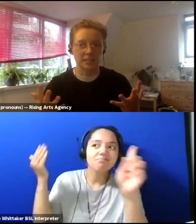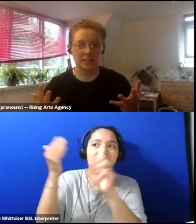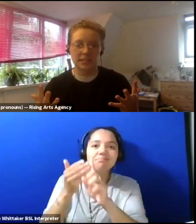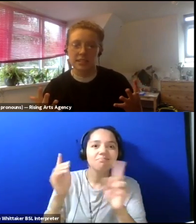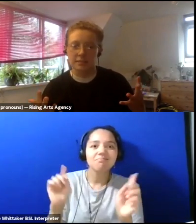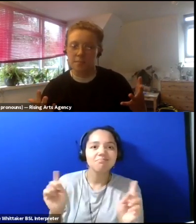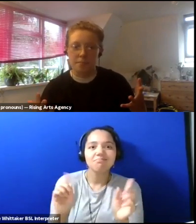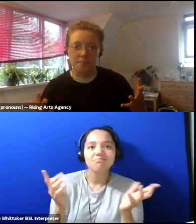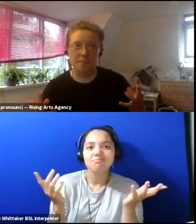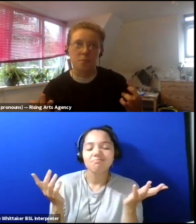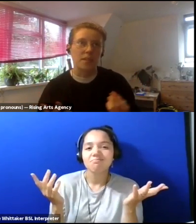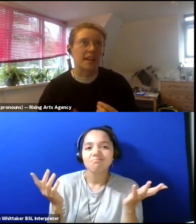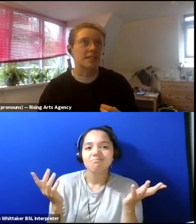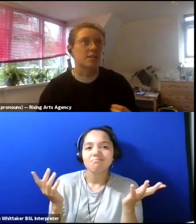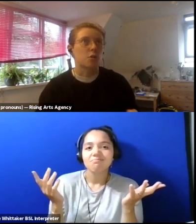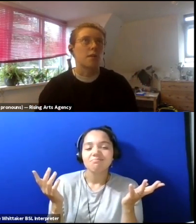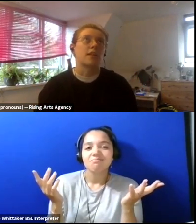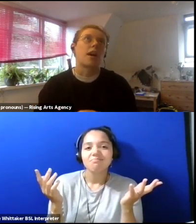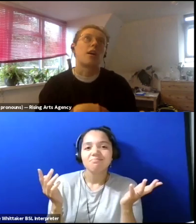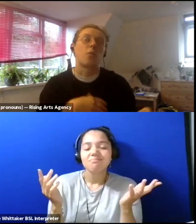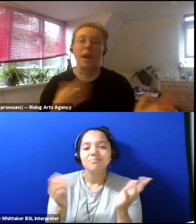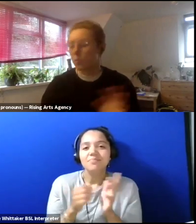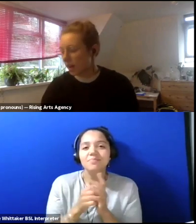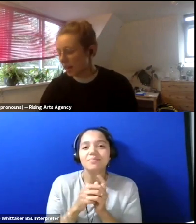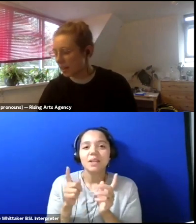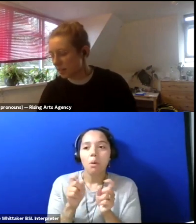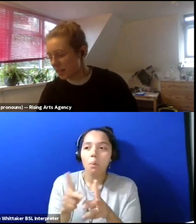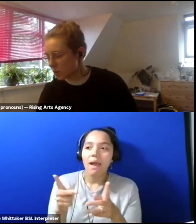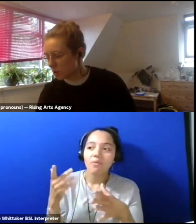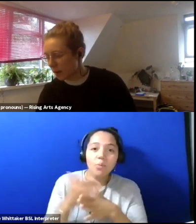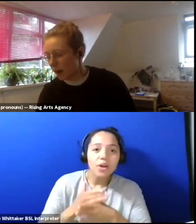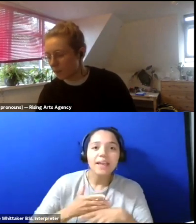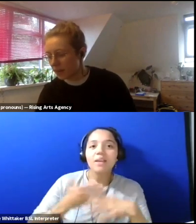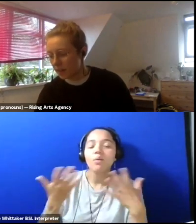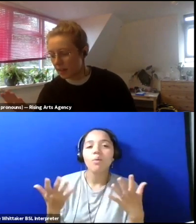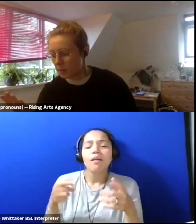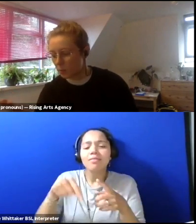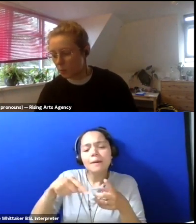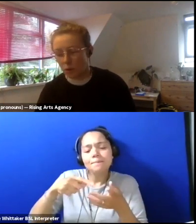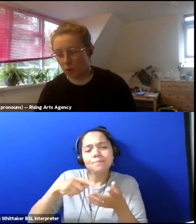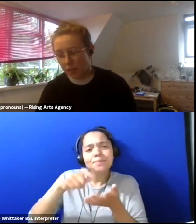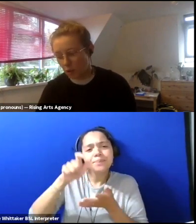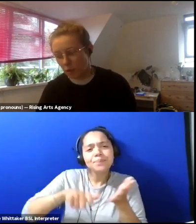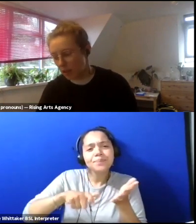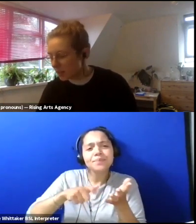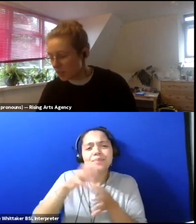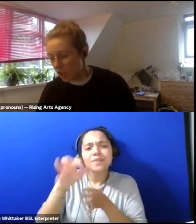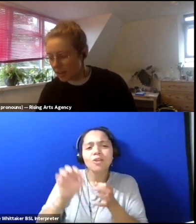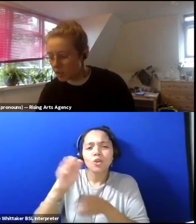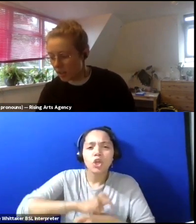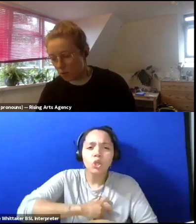whether that's a way of working- they said ' is your union going to change at